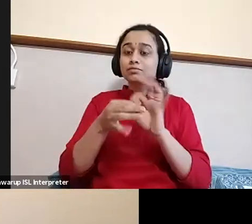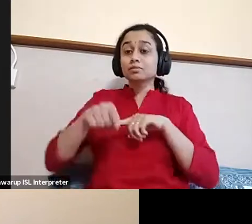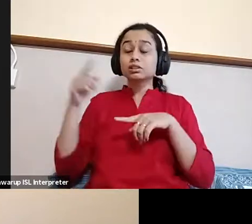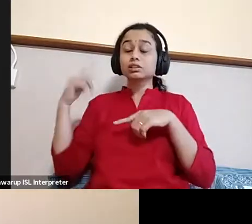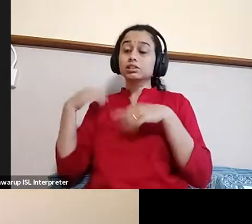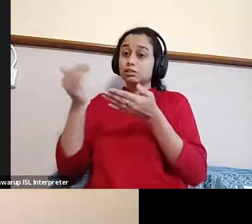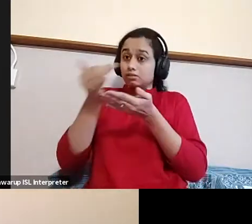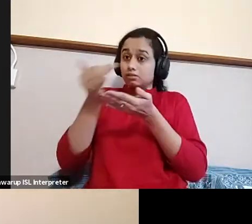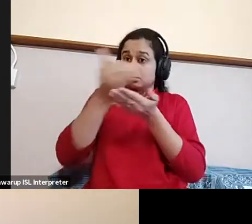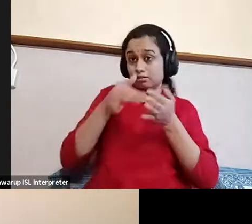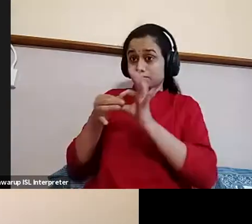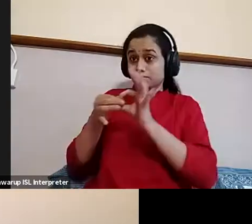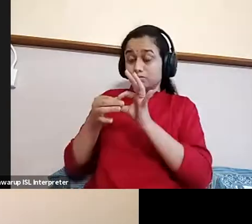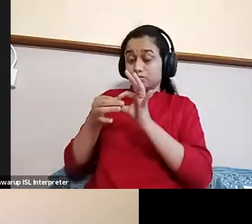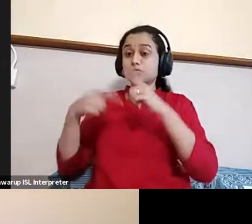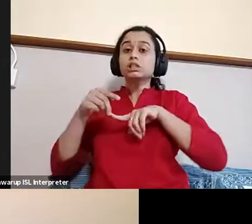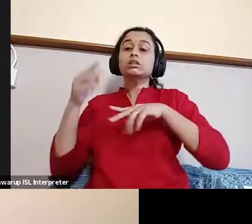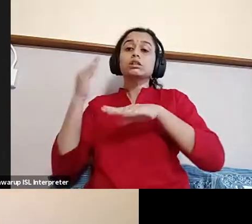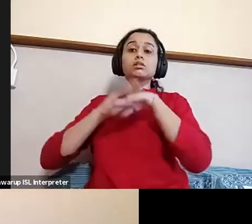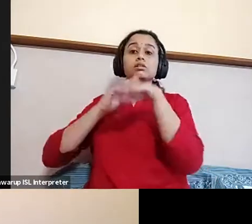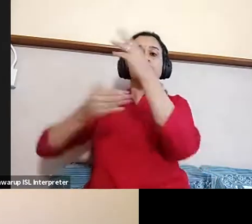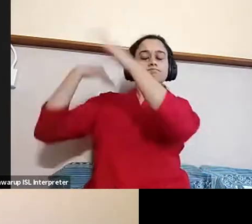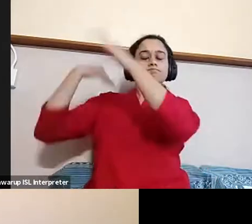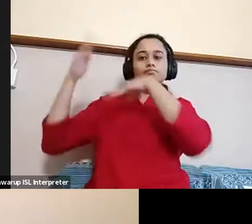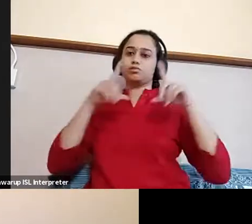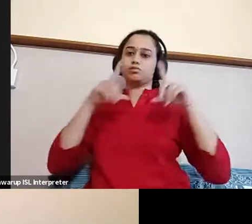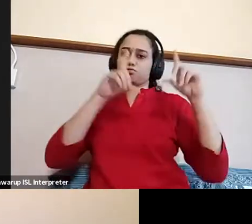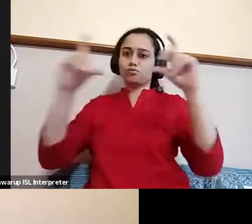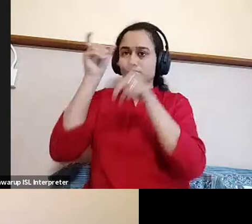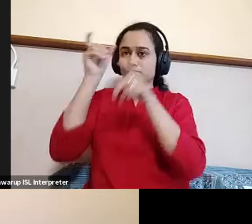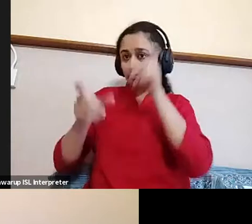studio photography from this time and the style of his images may seem familiar to